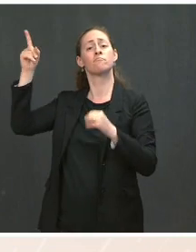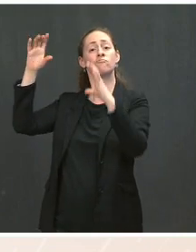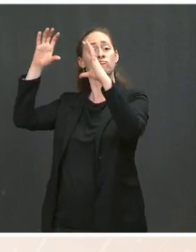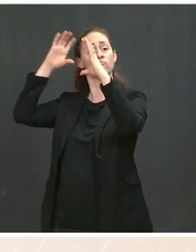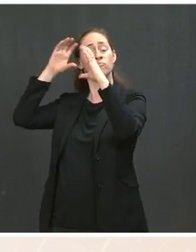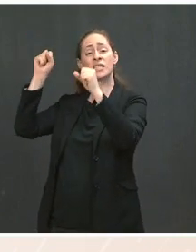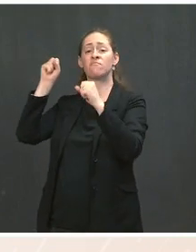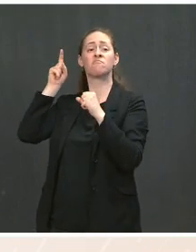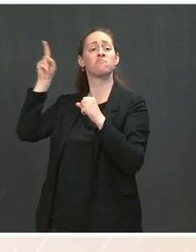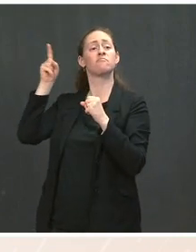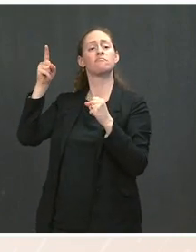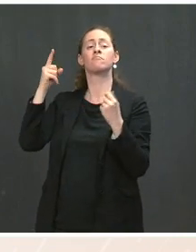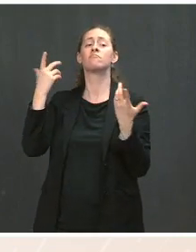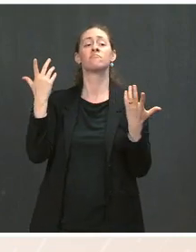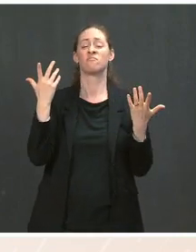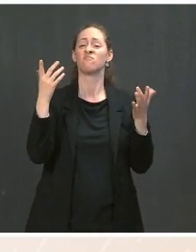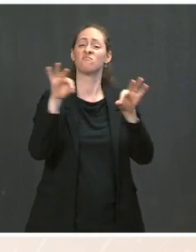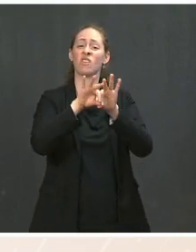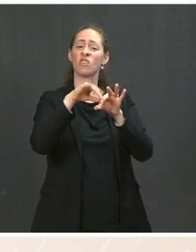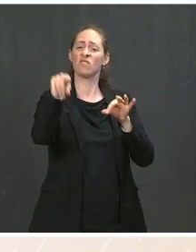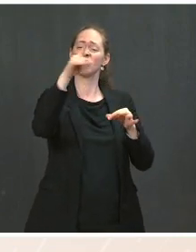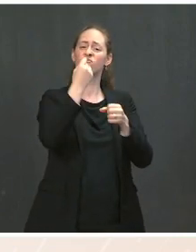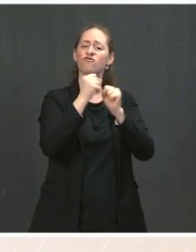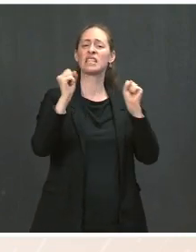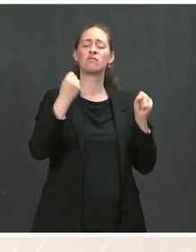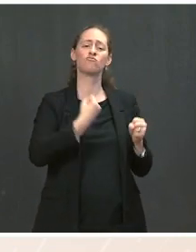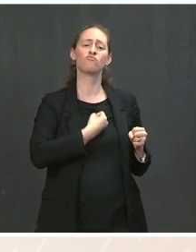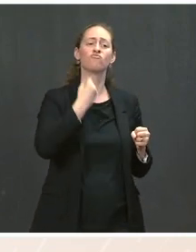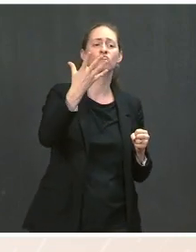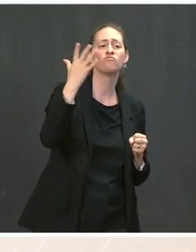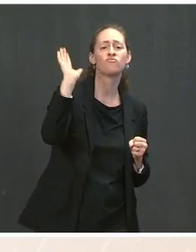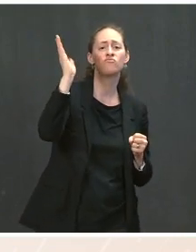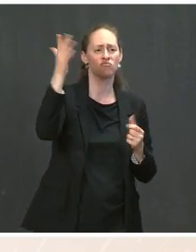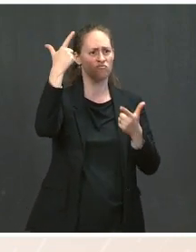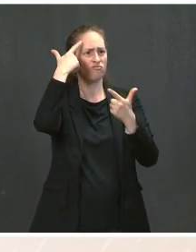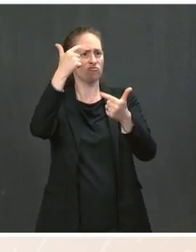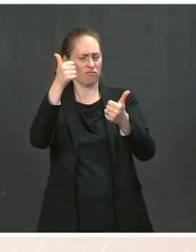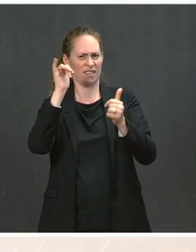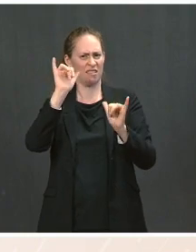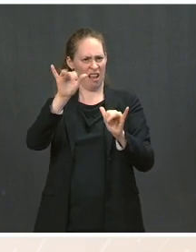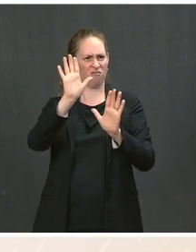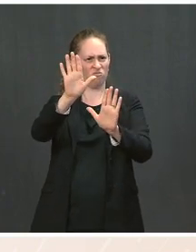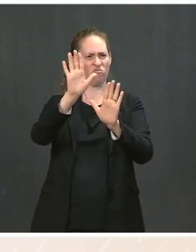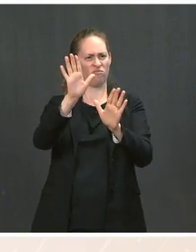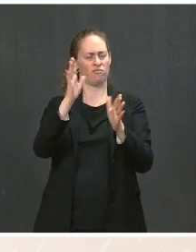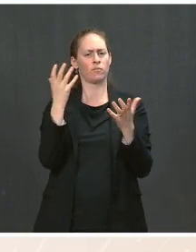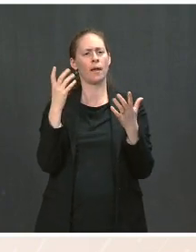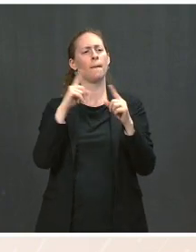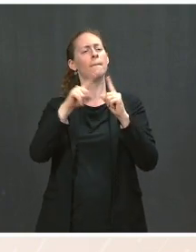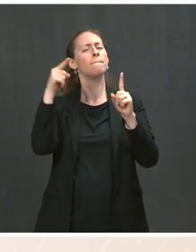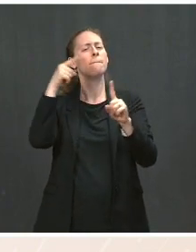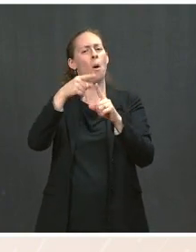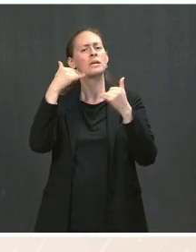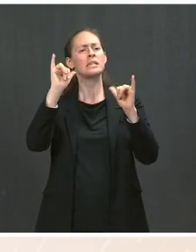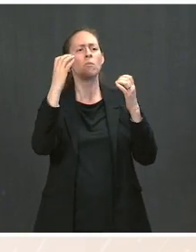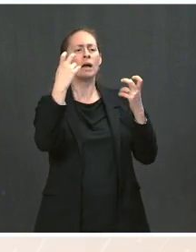including the future of the courts. He has his own view, and he looks forward to seeing their -- the recommendations from -- and --